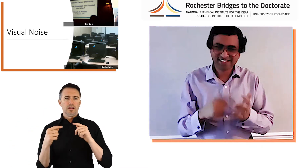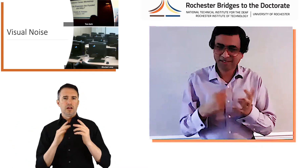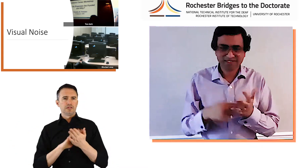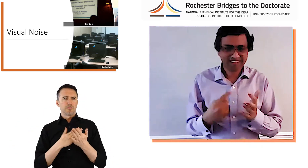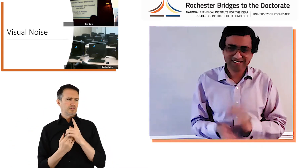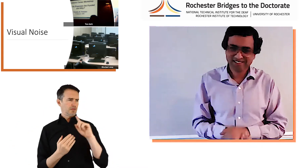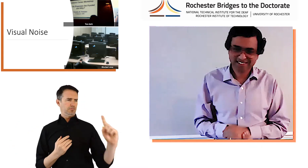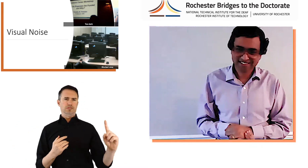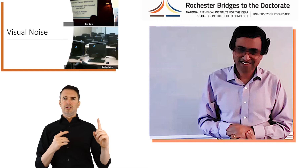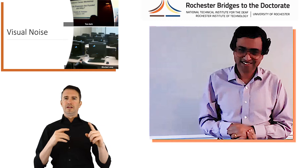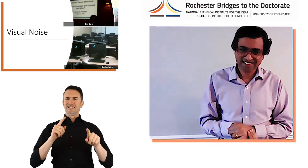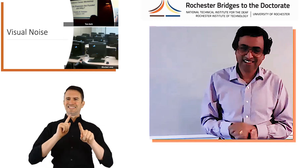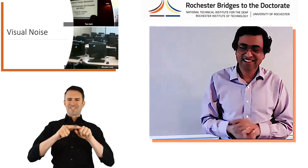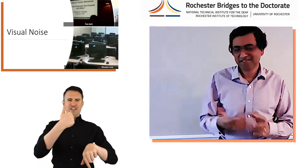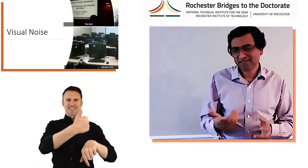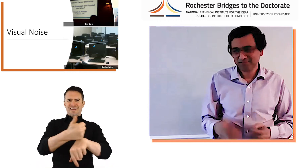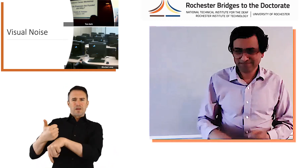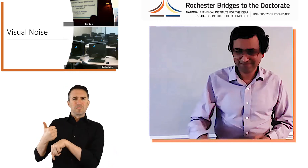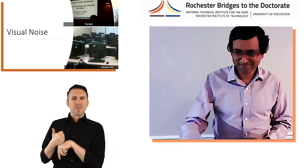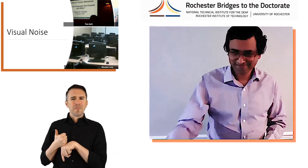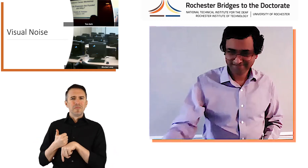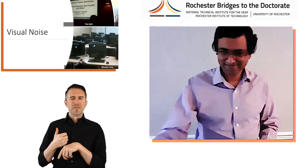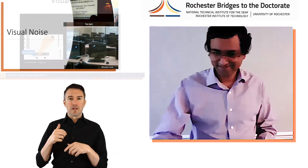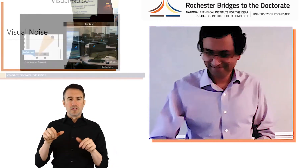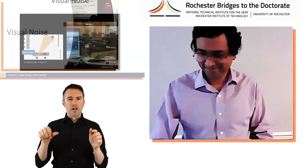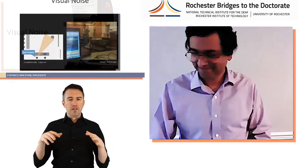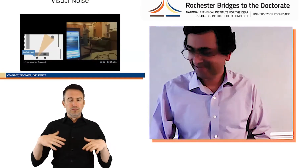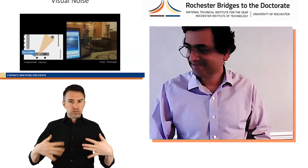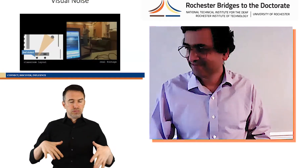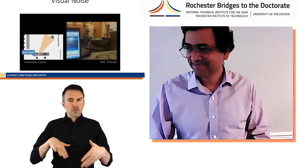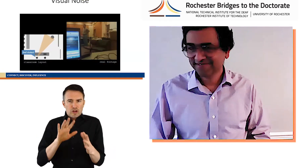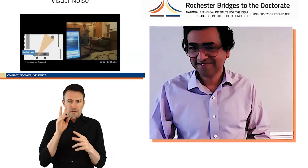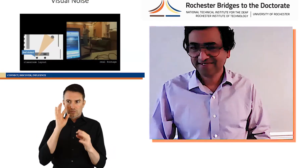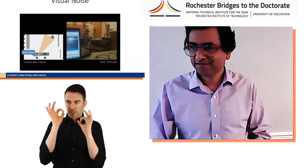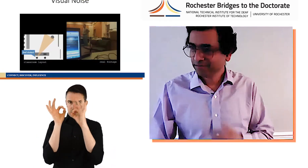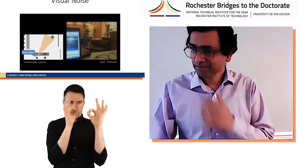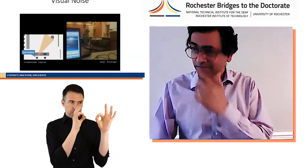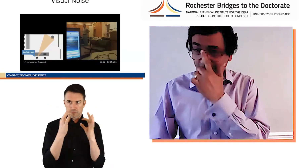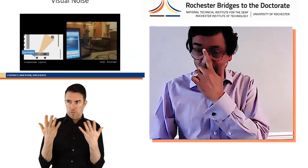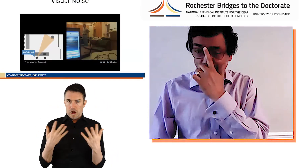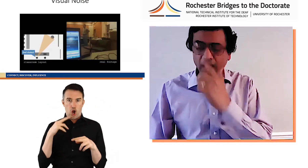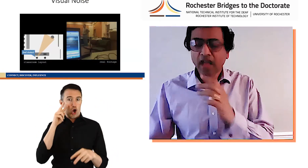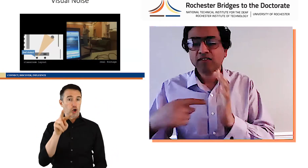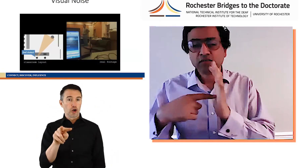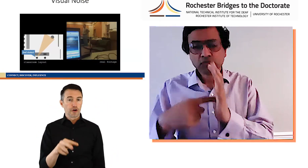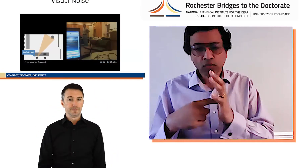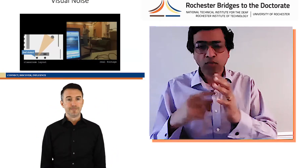It's hard to watch the interpreter and then watch the teacher, professor, and what they're doing on the board, et cetera. It can be very difficult.